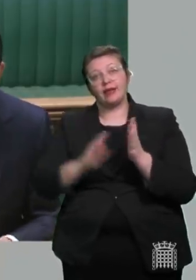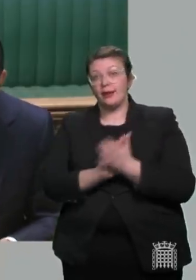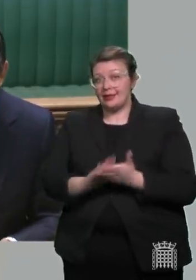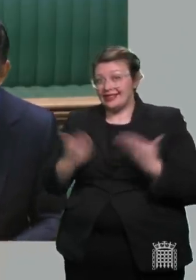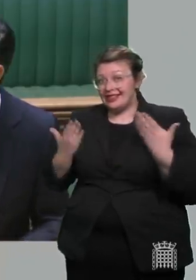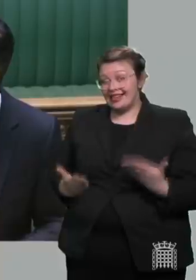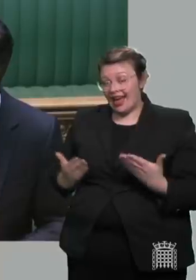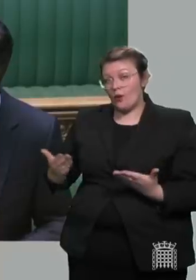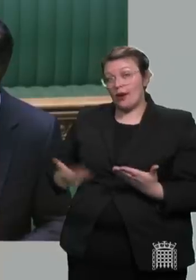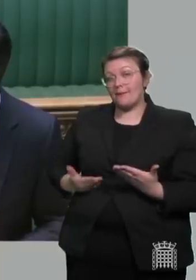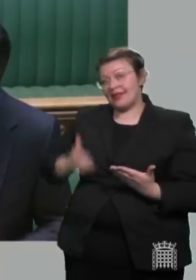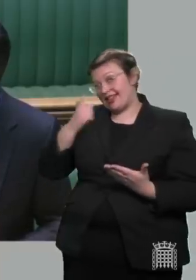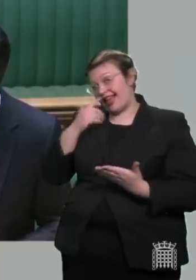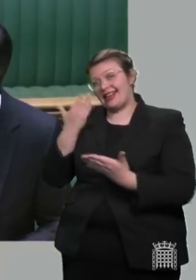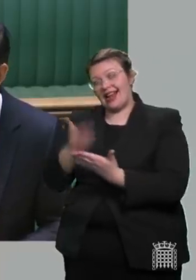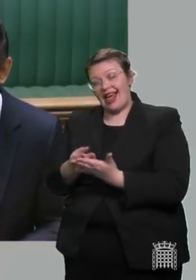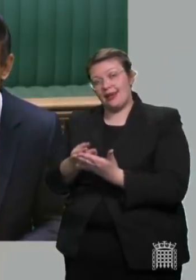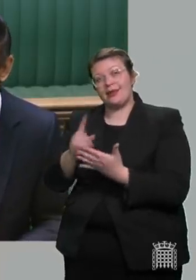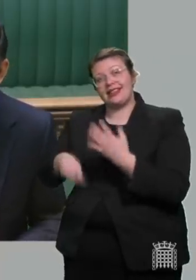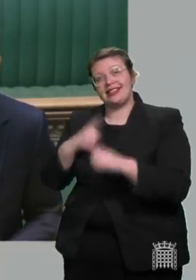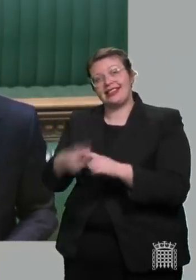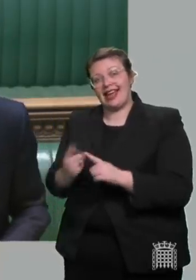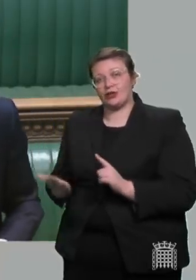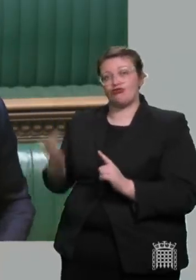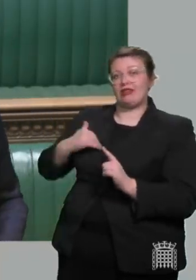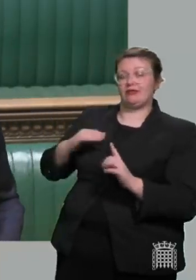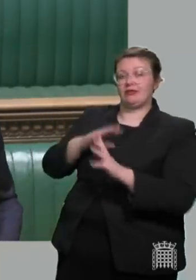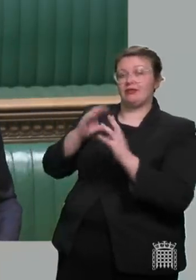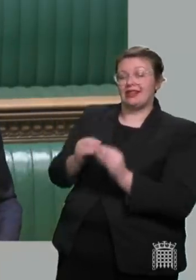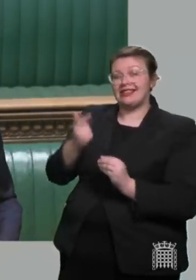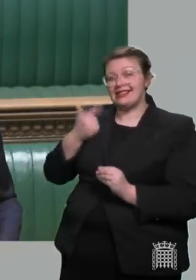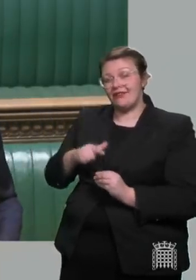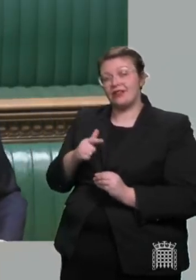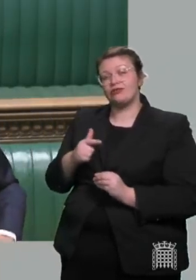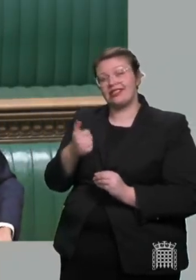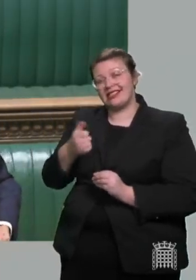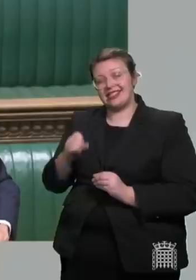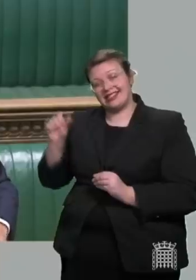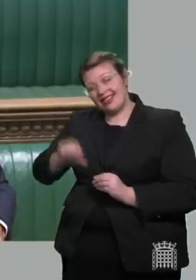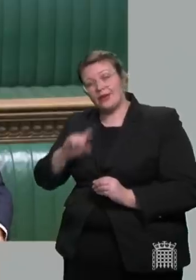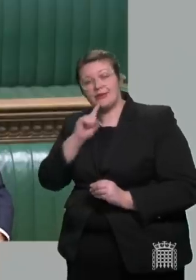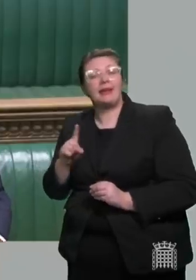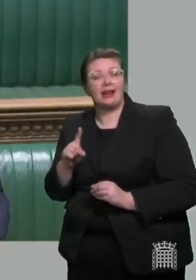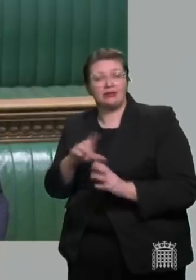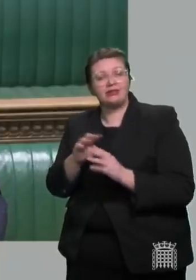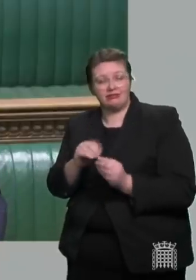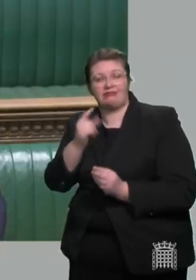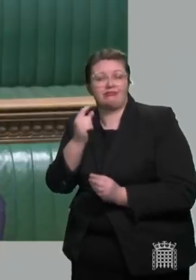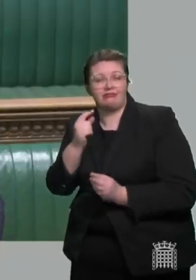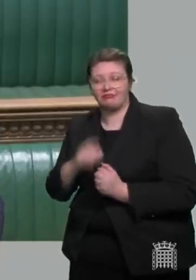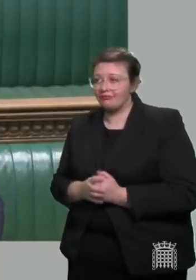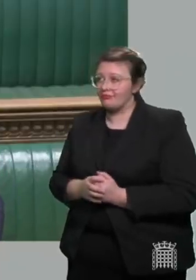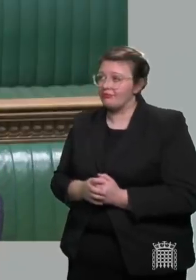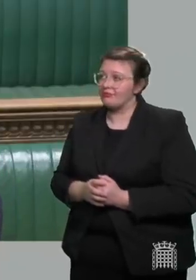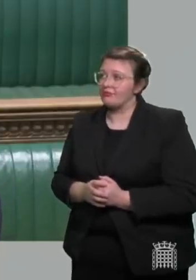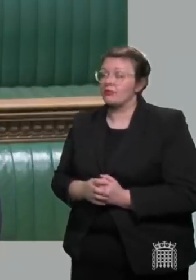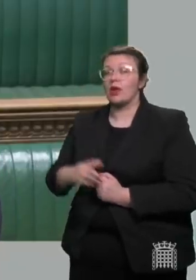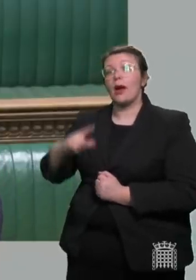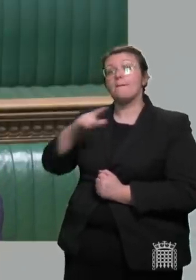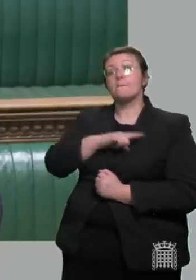tax refunds of up to £760,000. And because of the current 8% bank surcharge, the implied overall tax